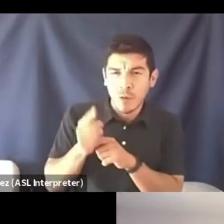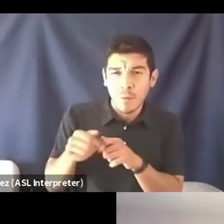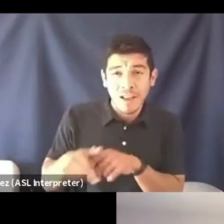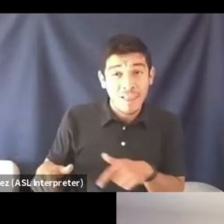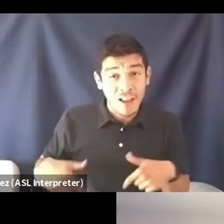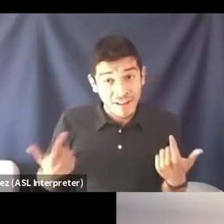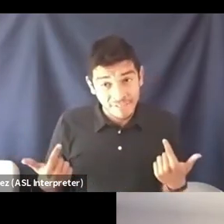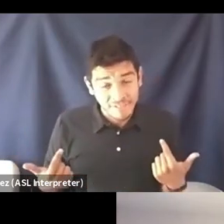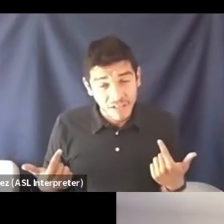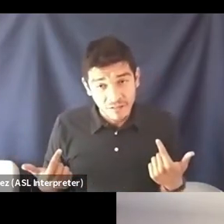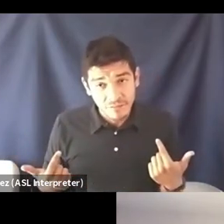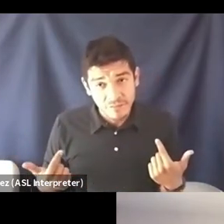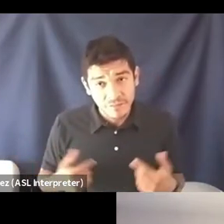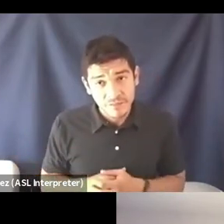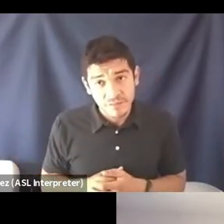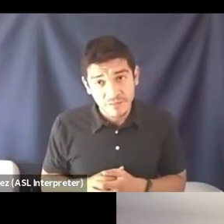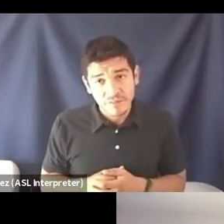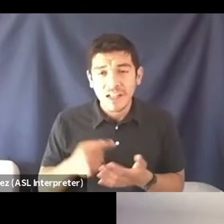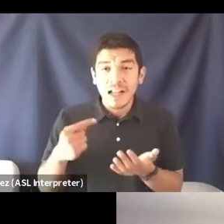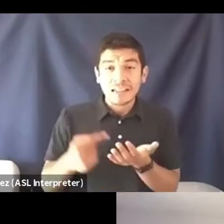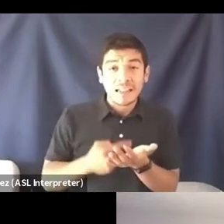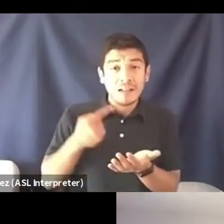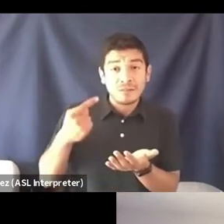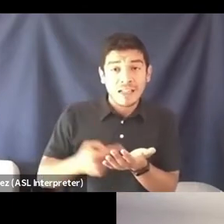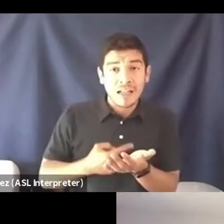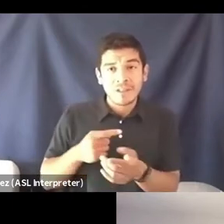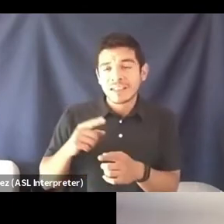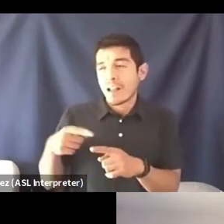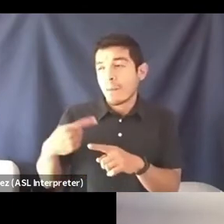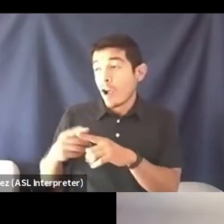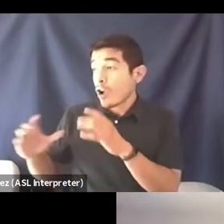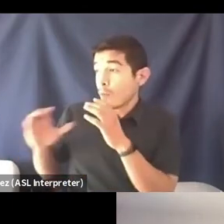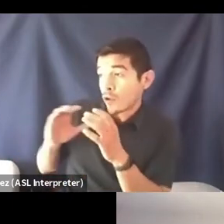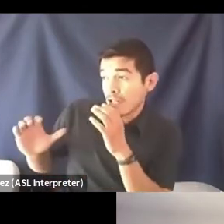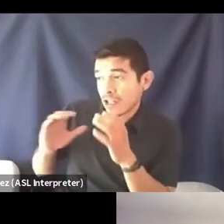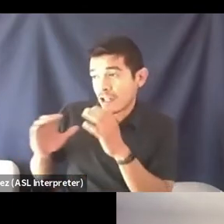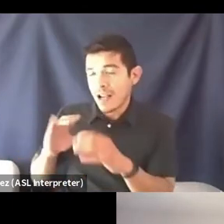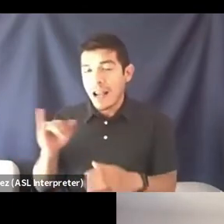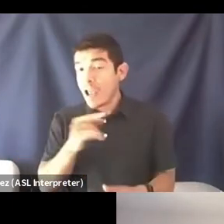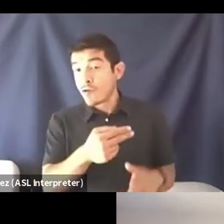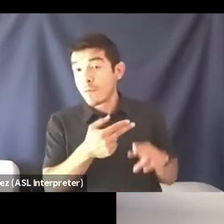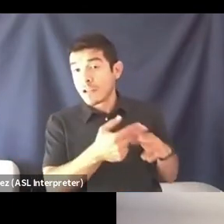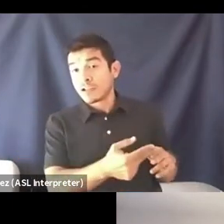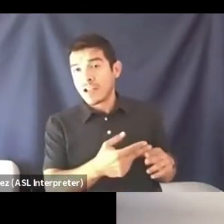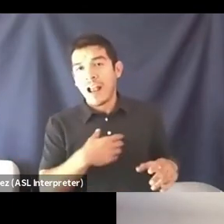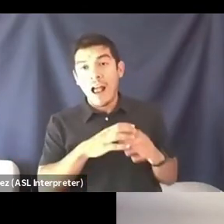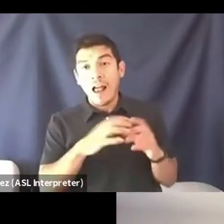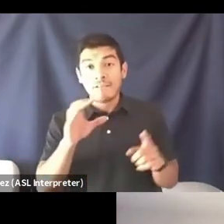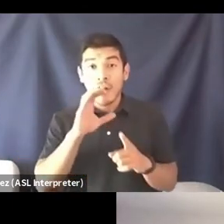And sometimes it's also about communication. And like you mentioned there are a lot of cultural nuance